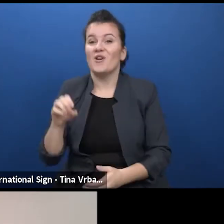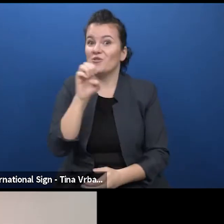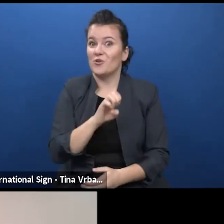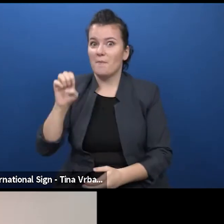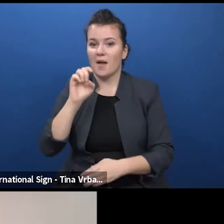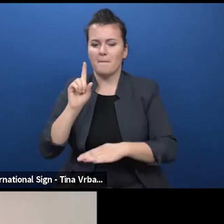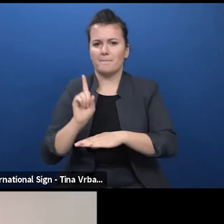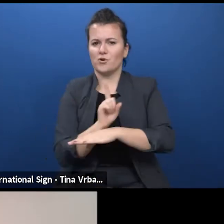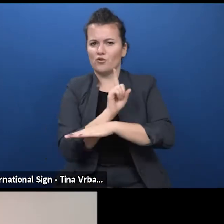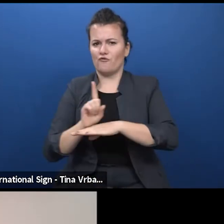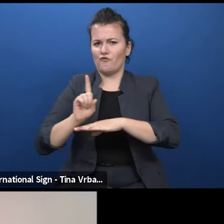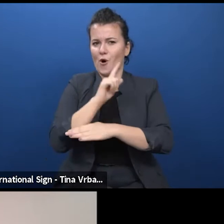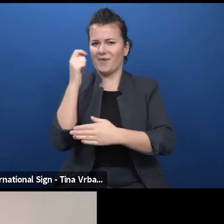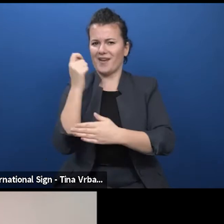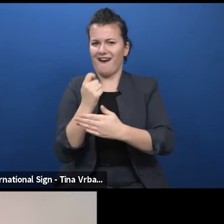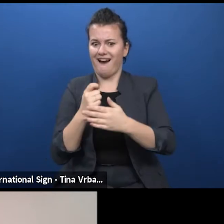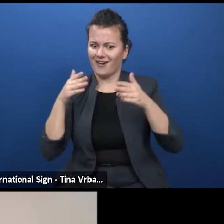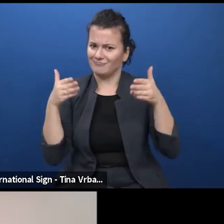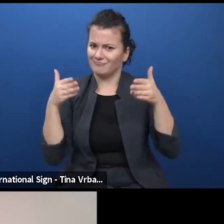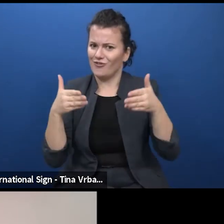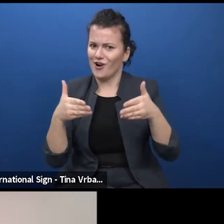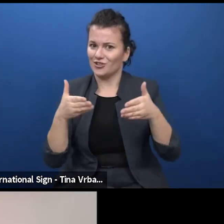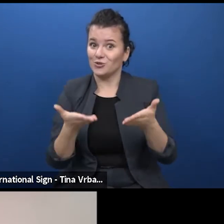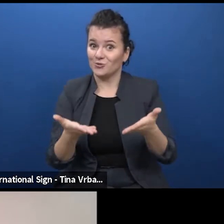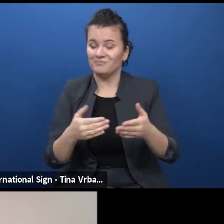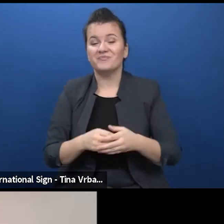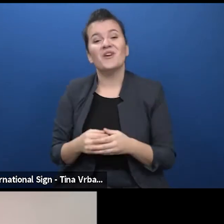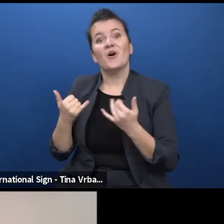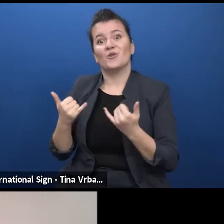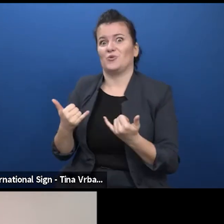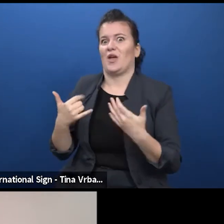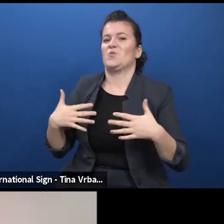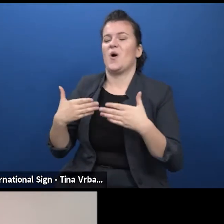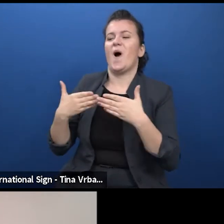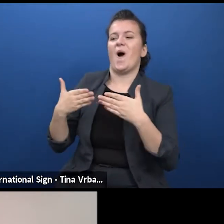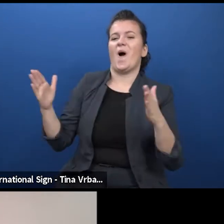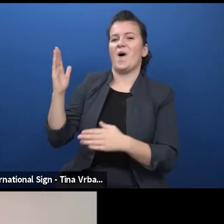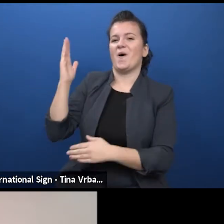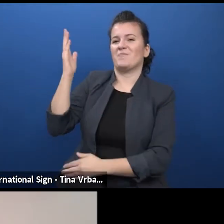start this second day with an opening speech by a special guest which we will present shortly,